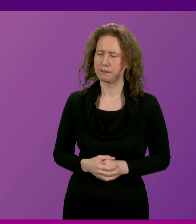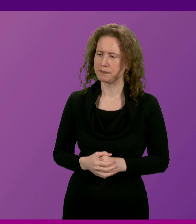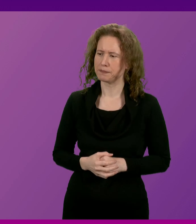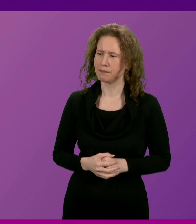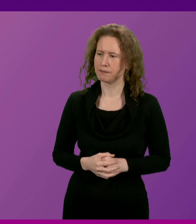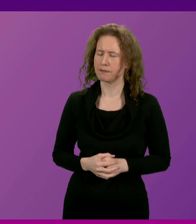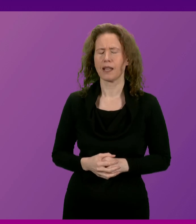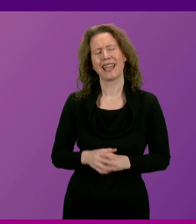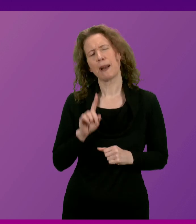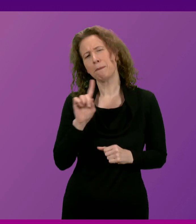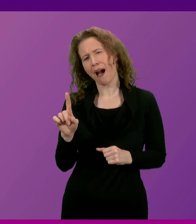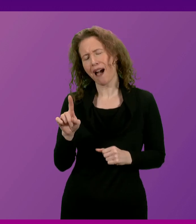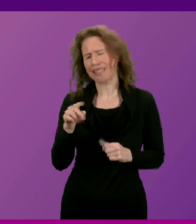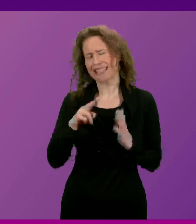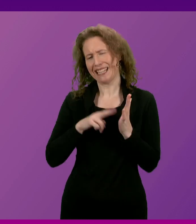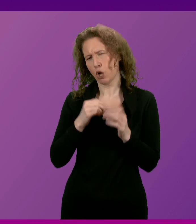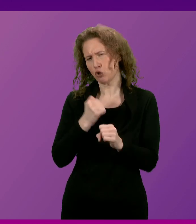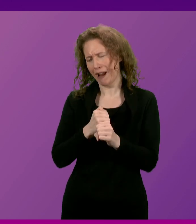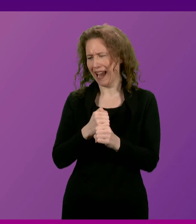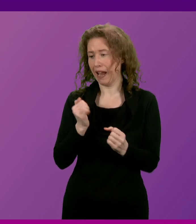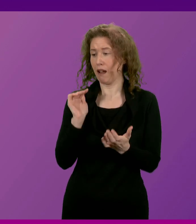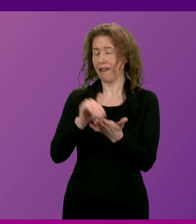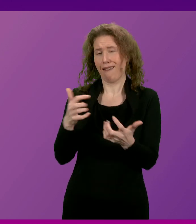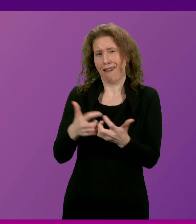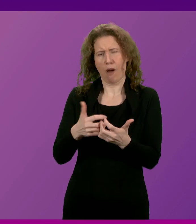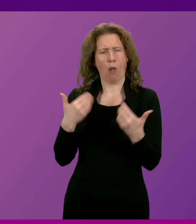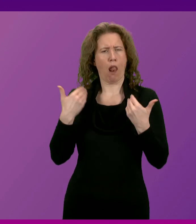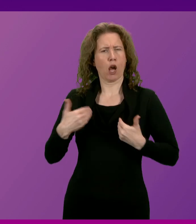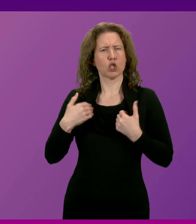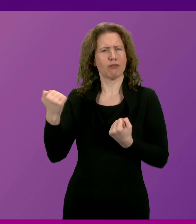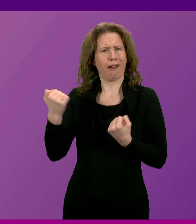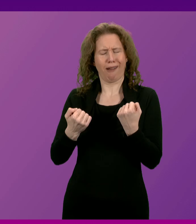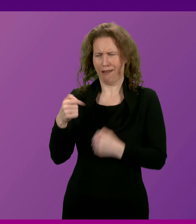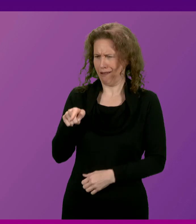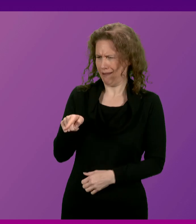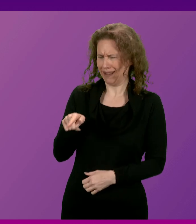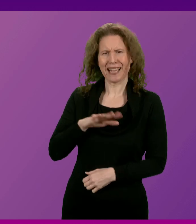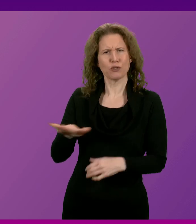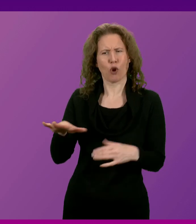Those luxury cars are not free taxis to the football for SNP ministers. Neil Gray